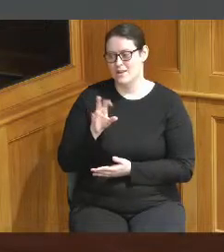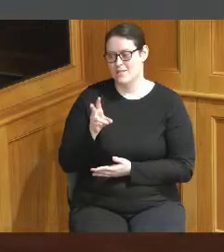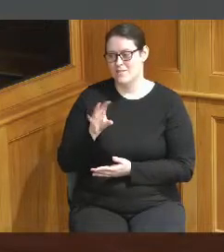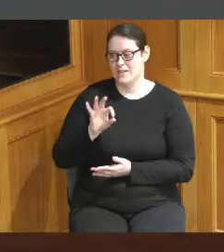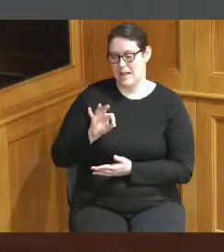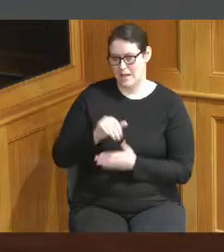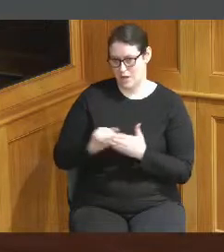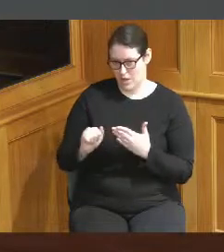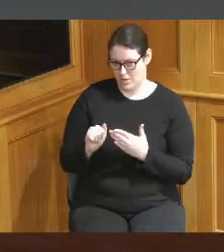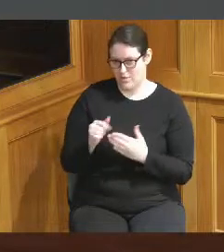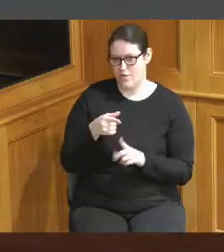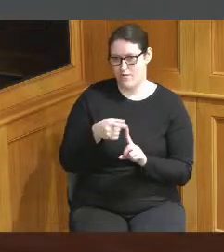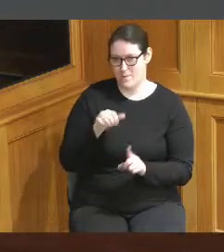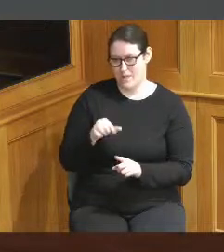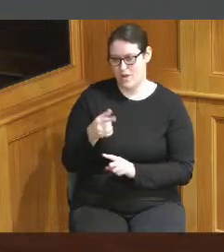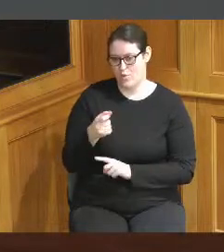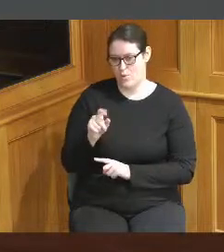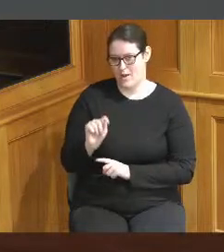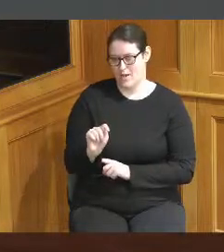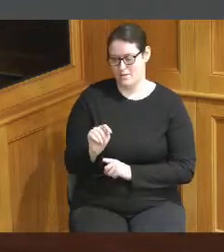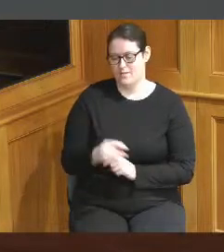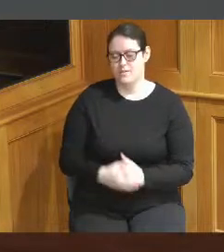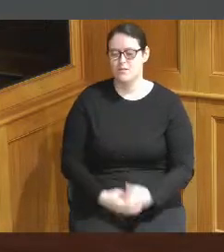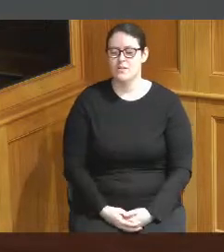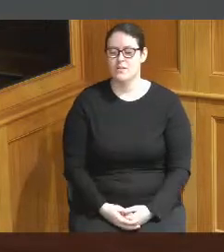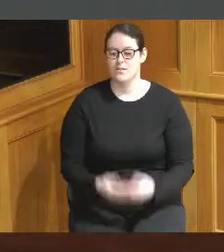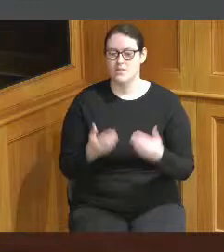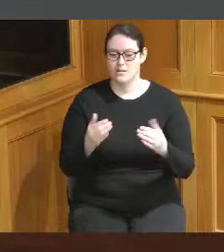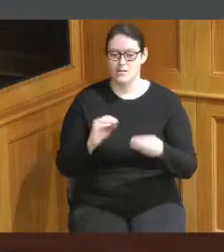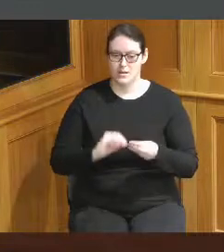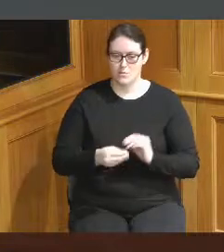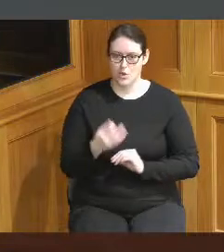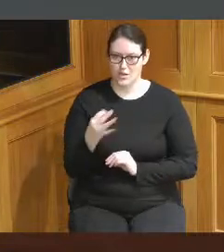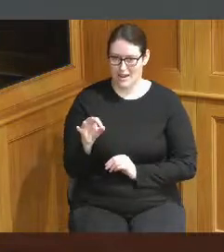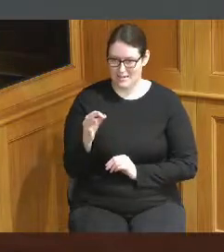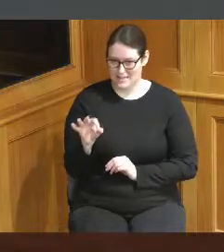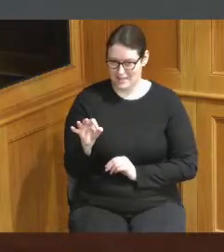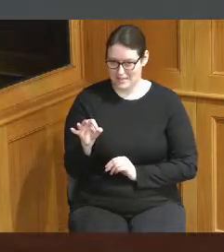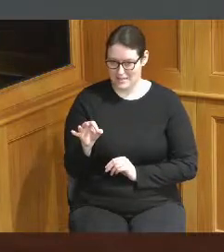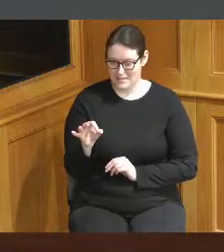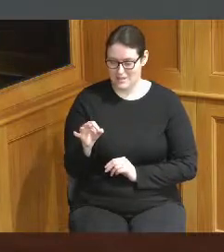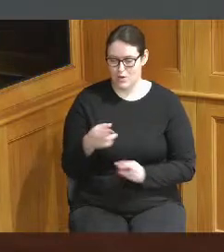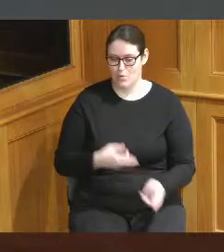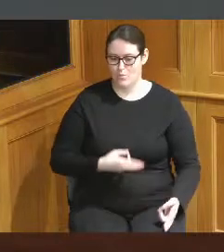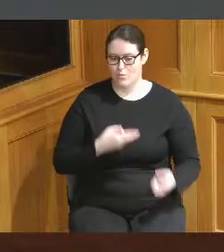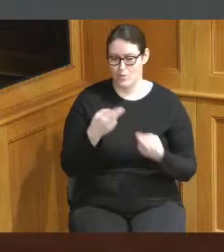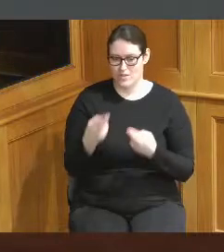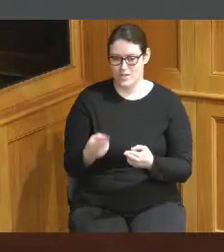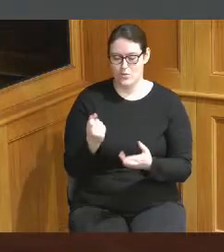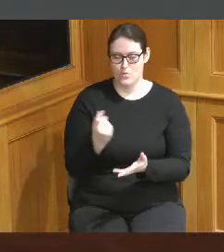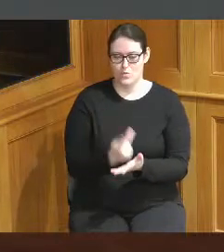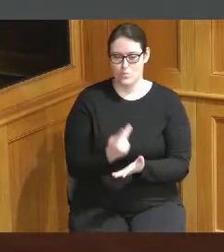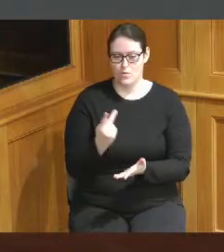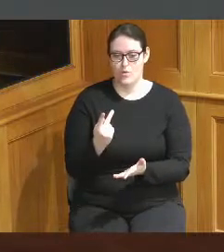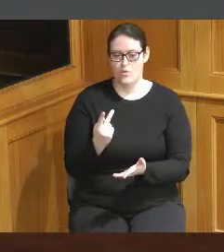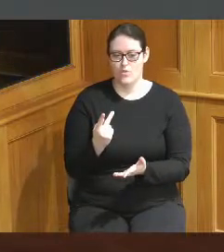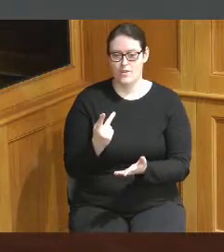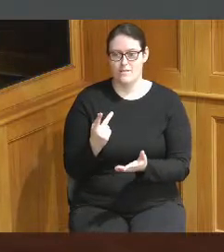under Hamilton County Jobs of Family Services that fees are paid in full so that our young people can